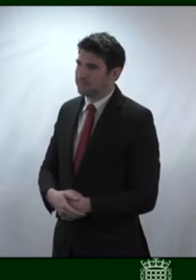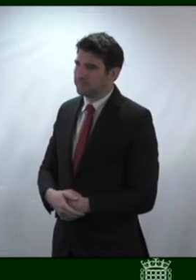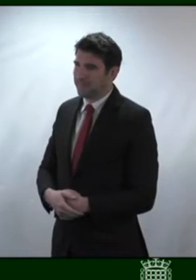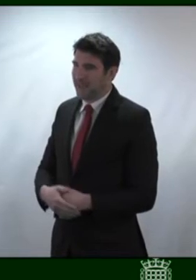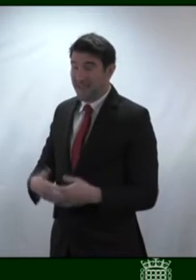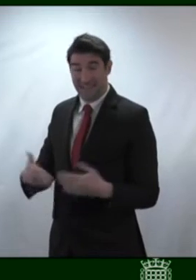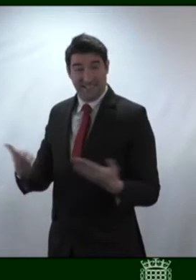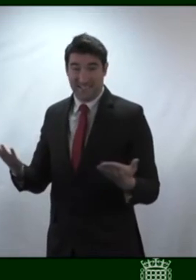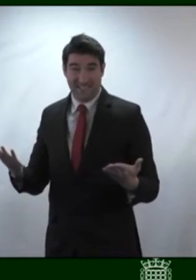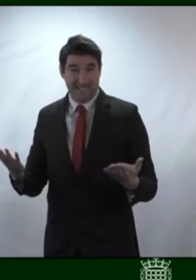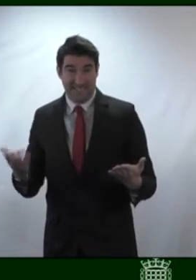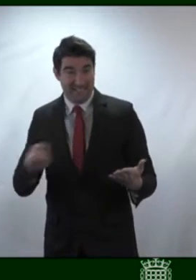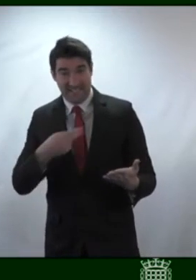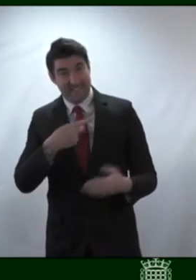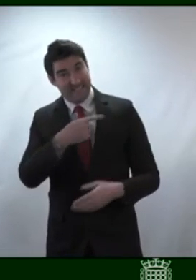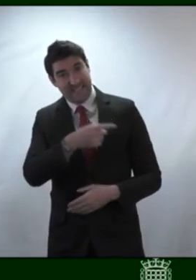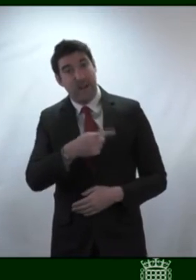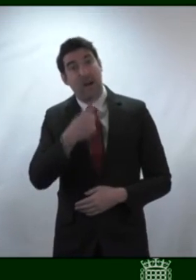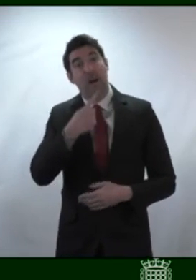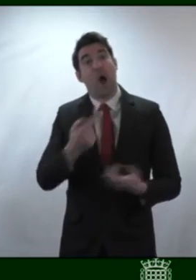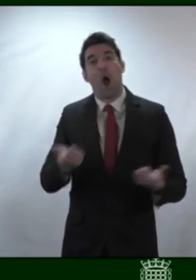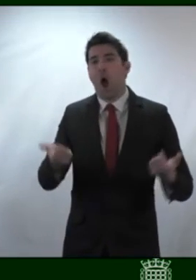saying that a lockdown was the last thing the country needed and would be disastrous. Two